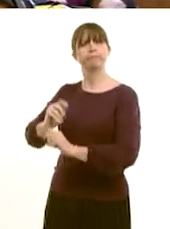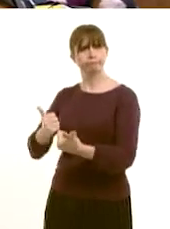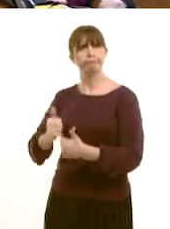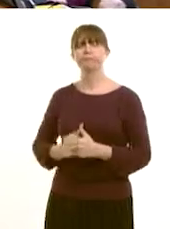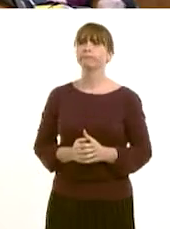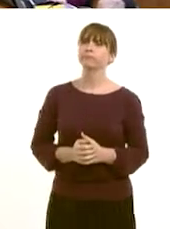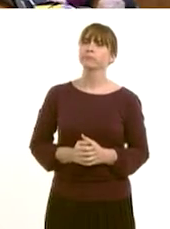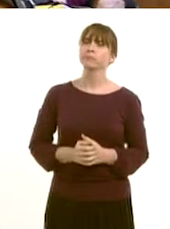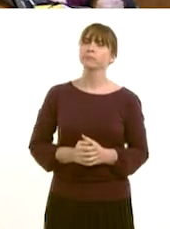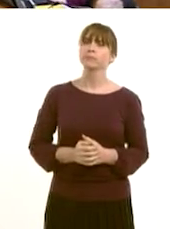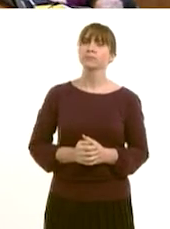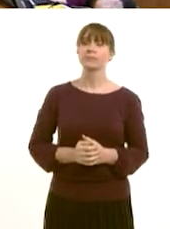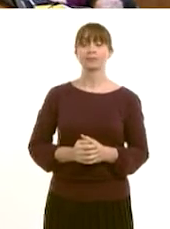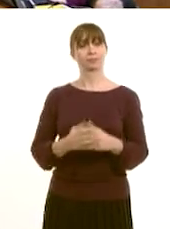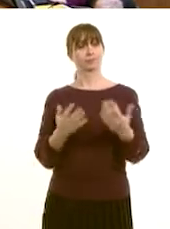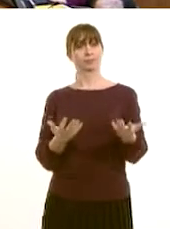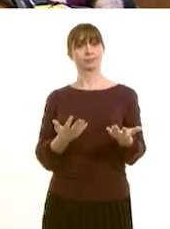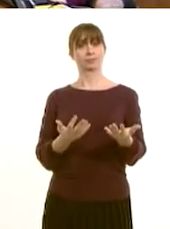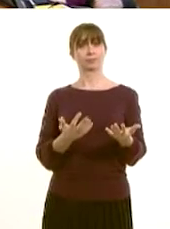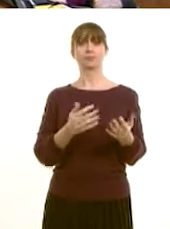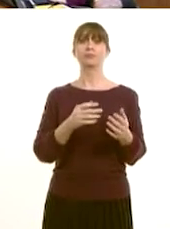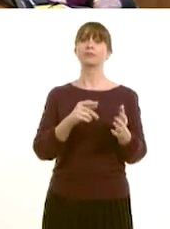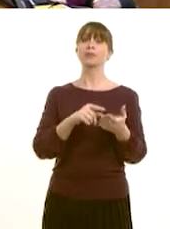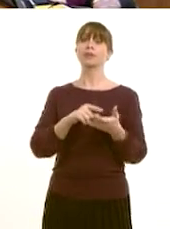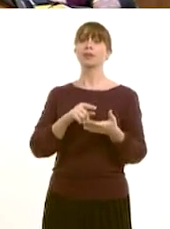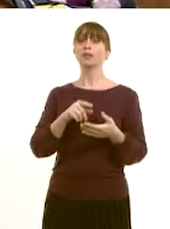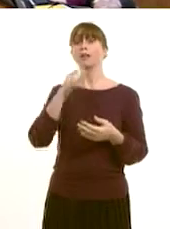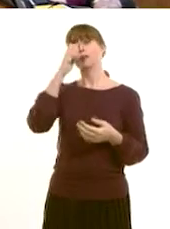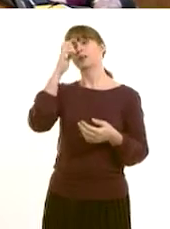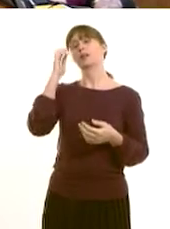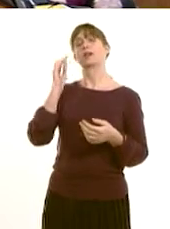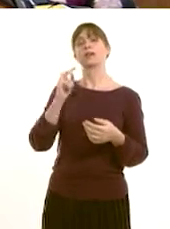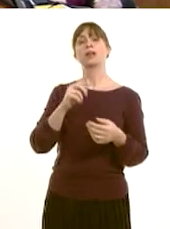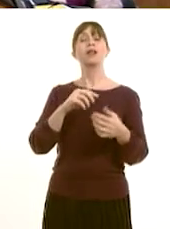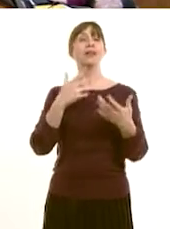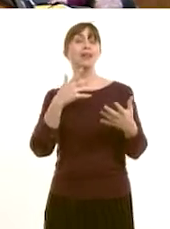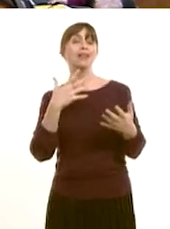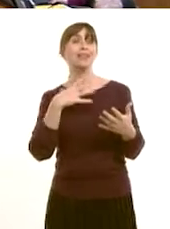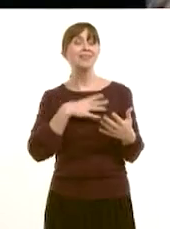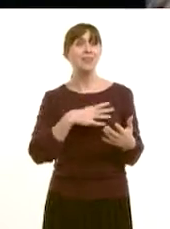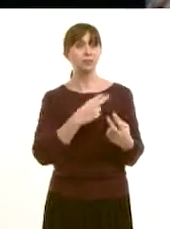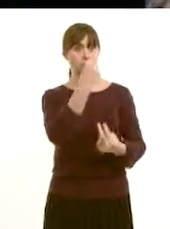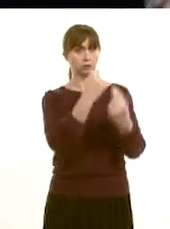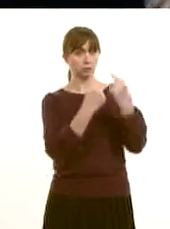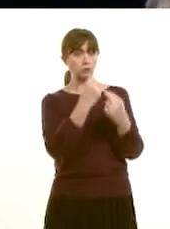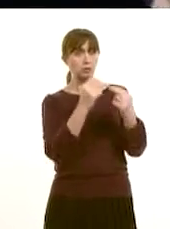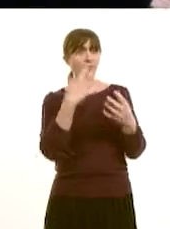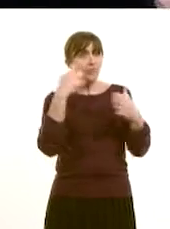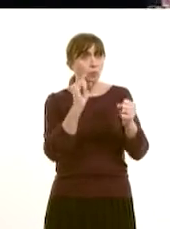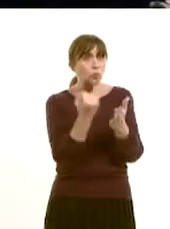Eluned Parrott: First Minister, there is a big discrepancy between the referral-to-diagnostic-testing